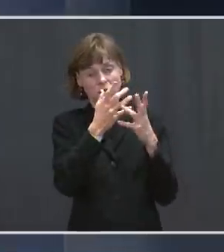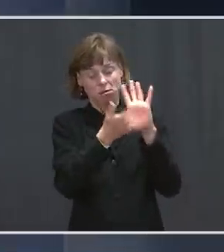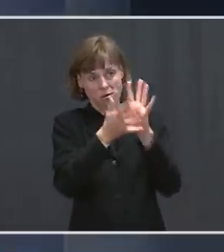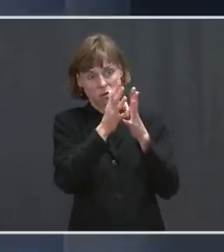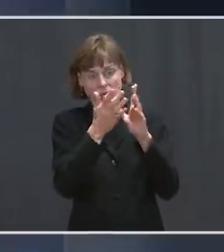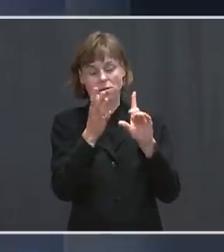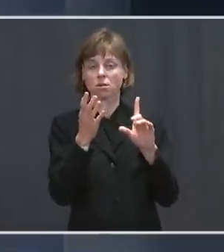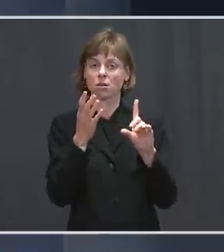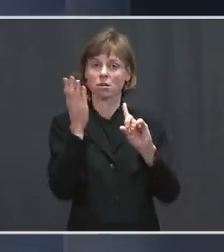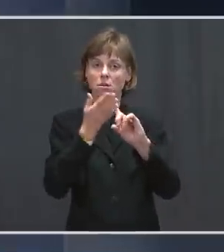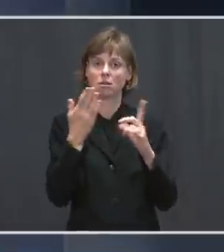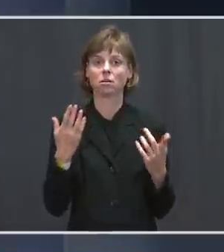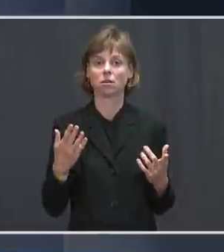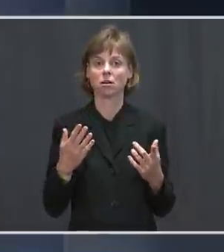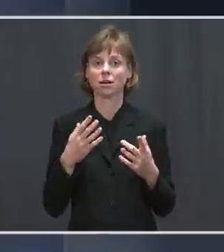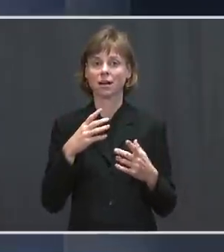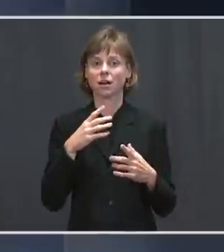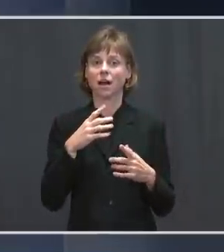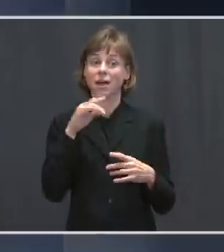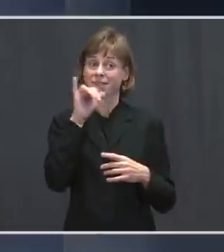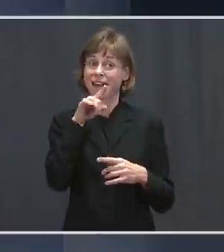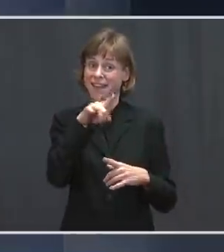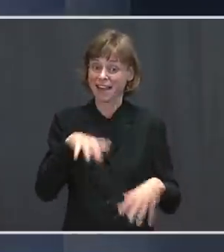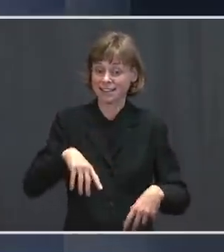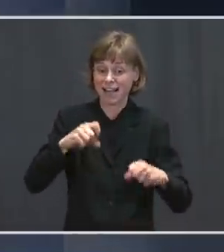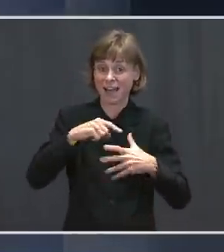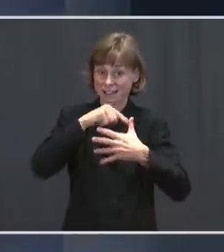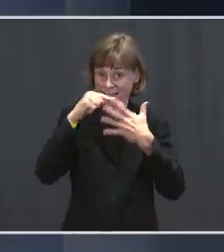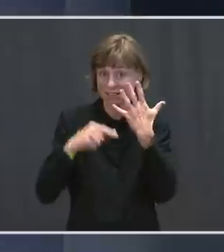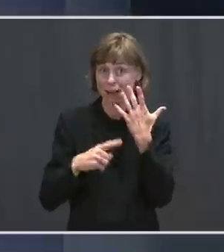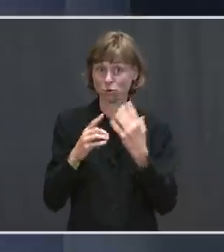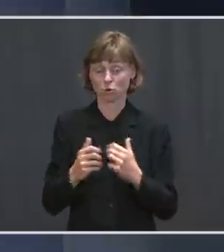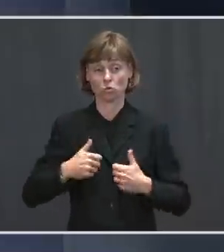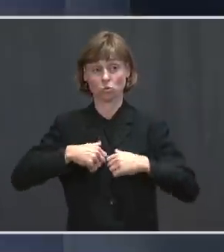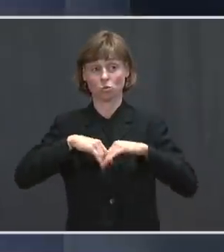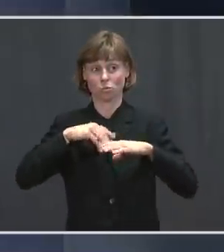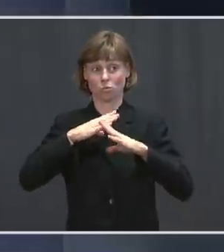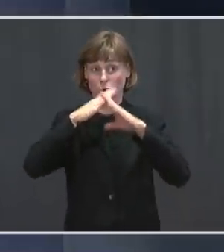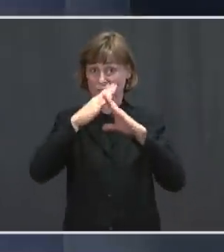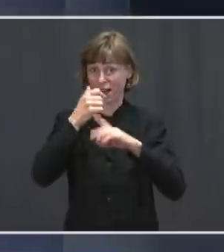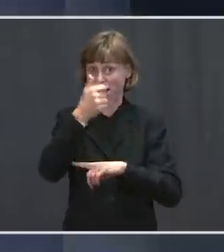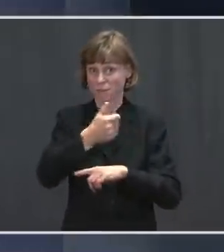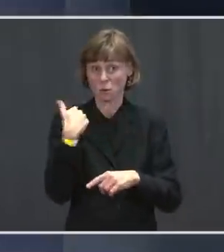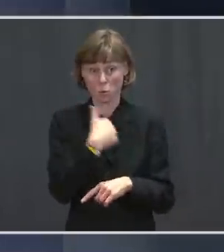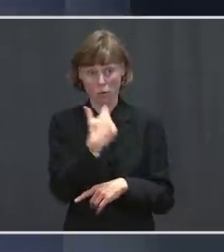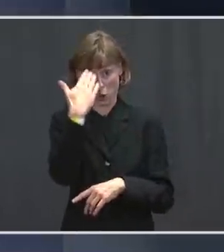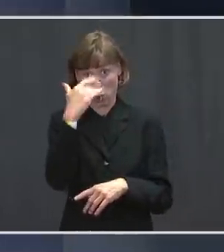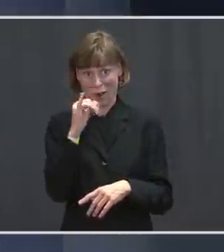I mean, we know statistically or from our health experts I should say, that if Americans wear a mask for a hundred days,